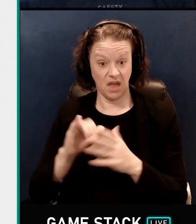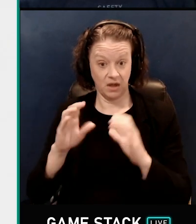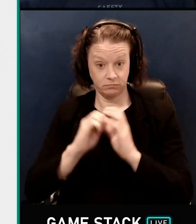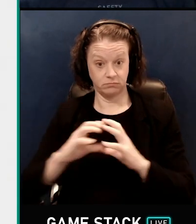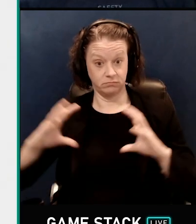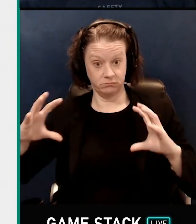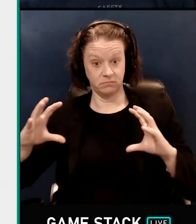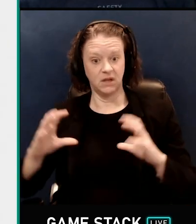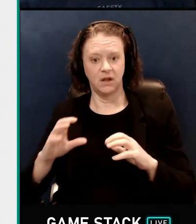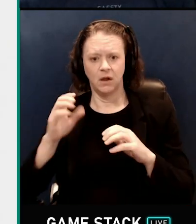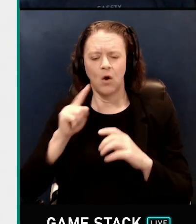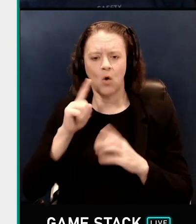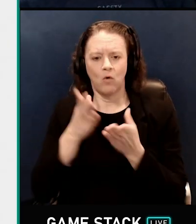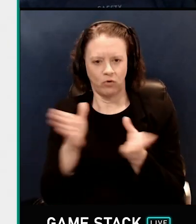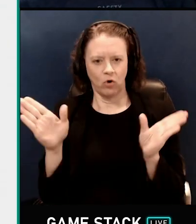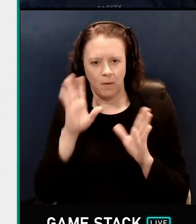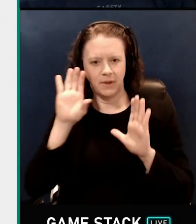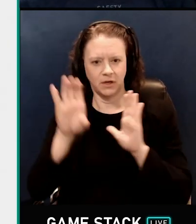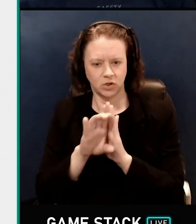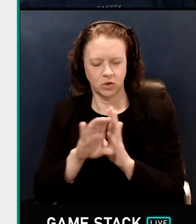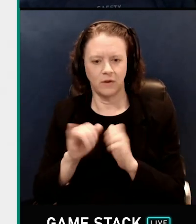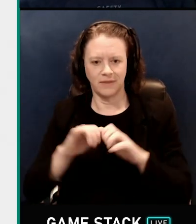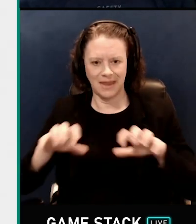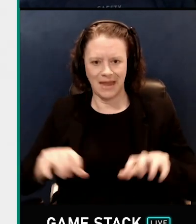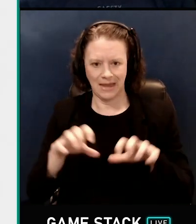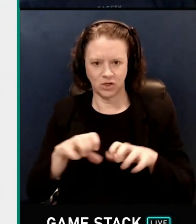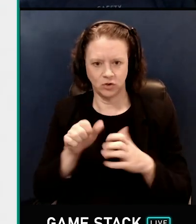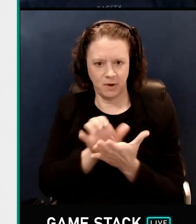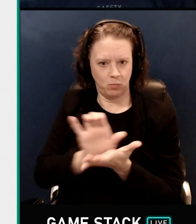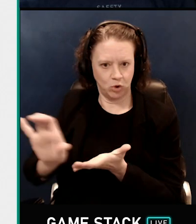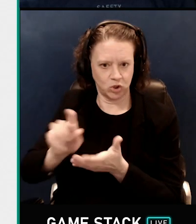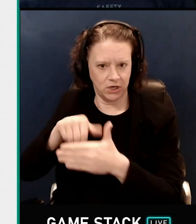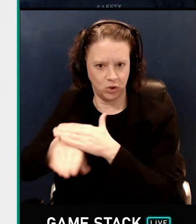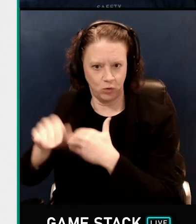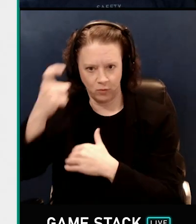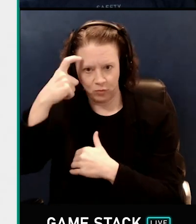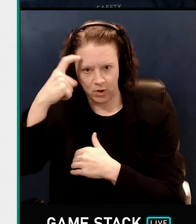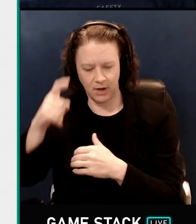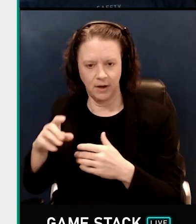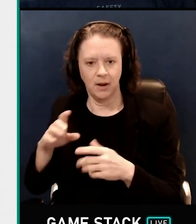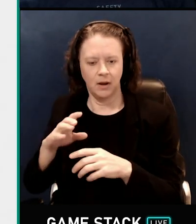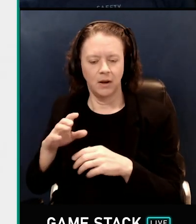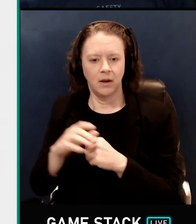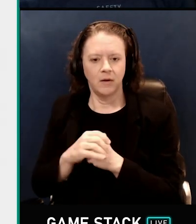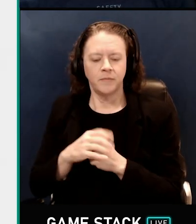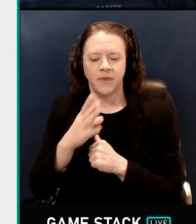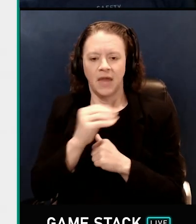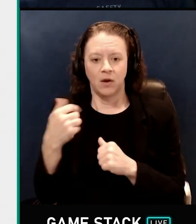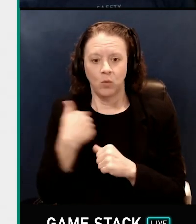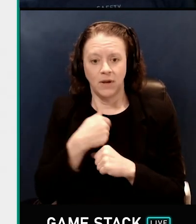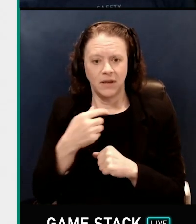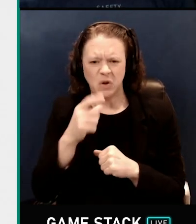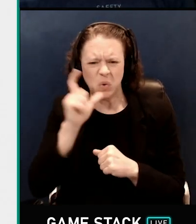with the actions being pushed into the game client by the brain on the way. We don't have to understand all the details in this diagram,